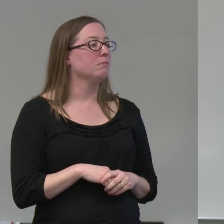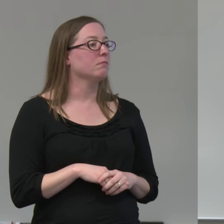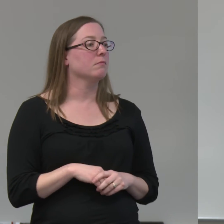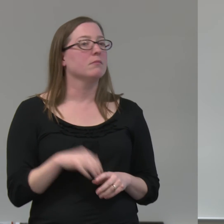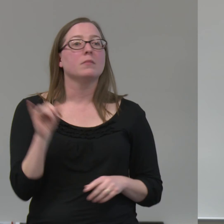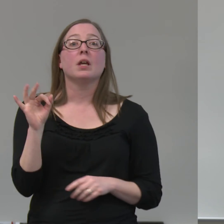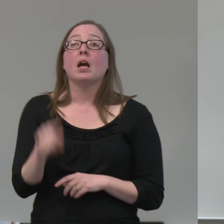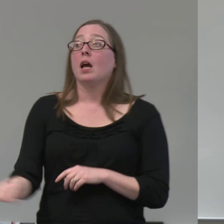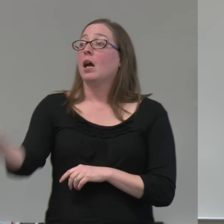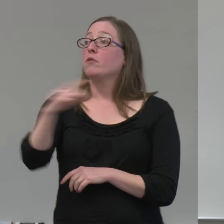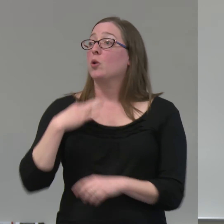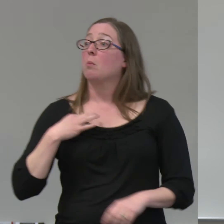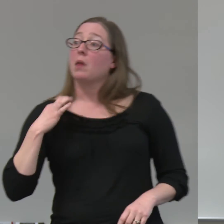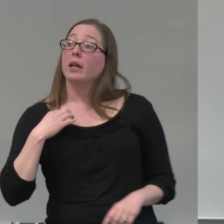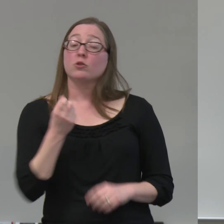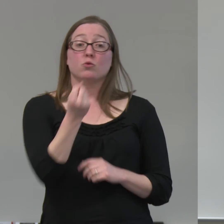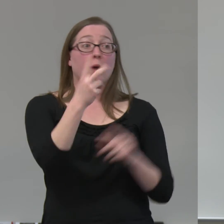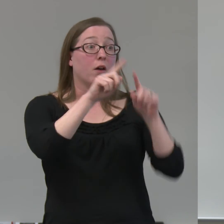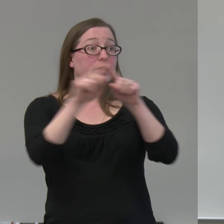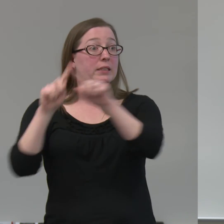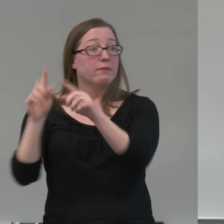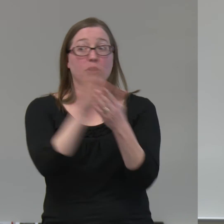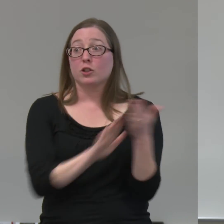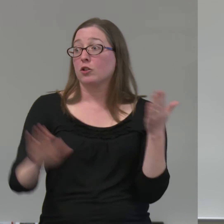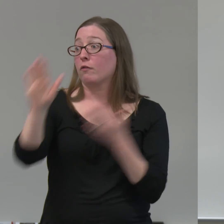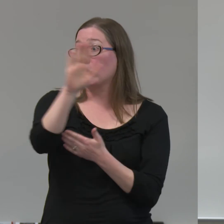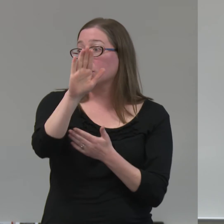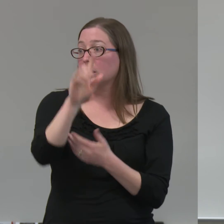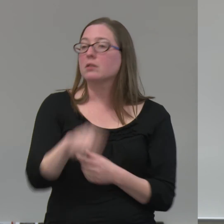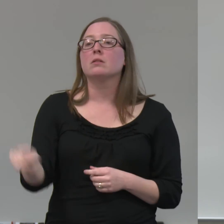If you apply to 12 schools, you should have 12 different personal statements